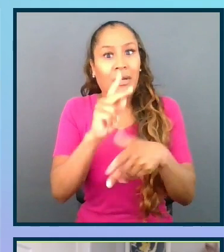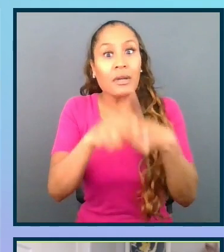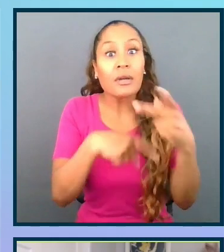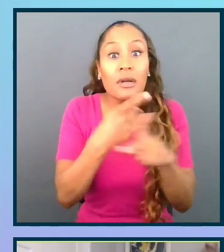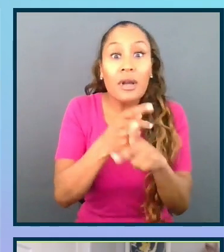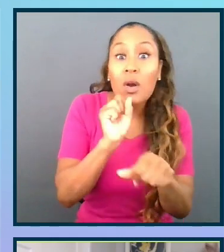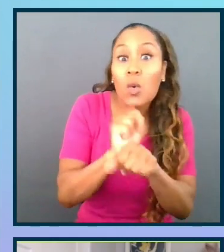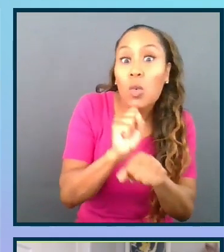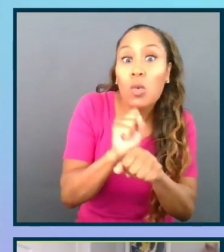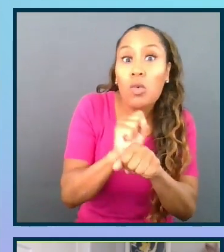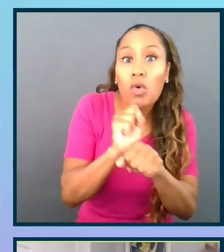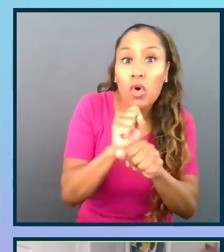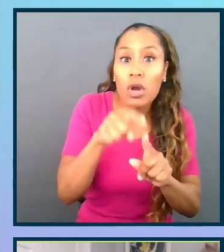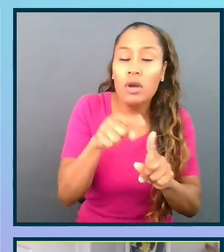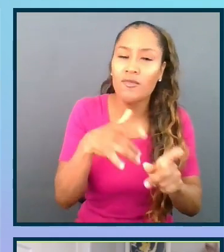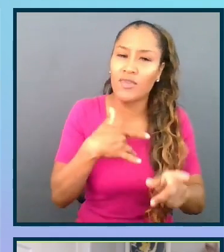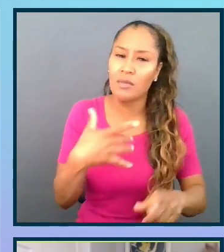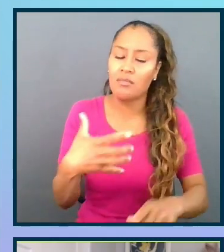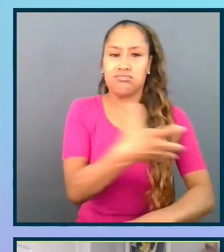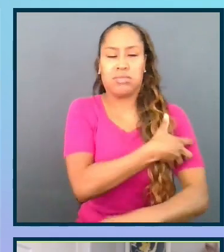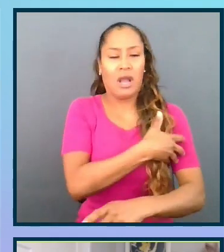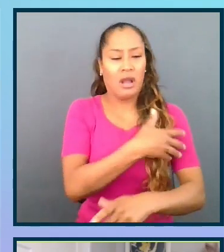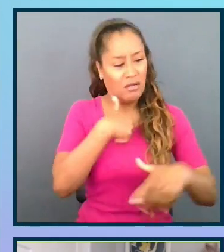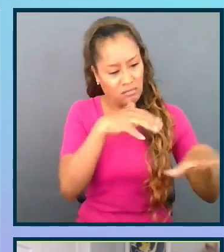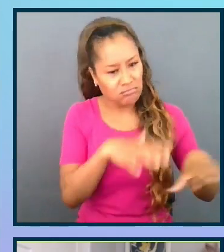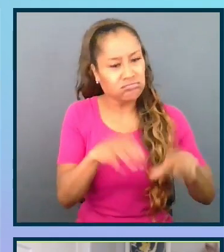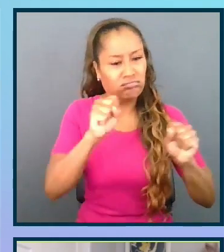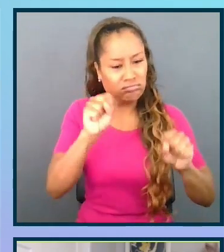so that you are empowered to practice this in your skillset.